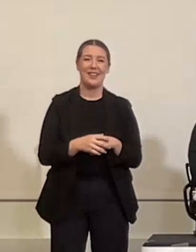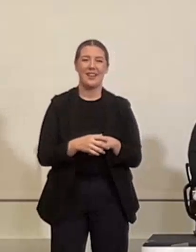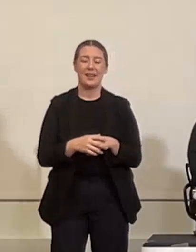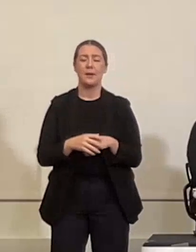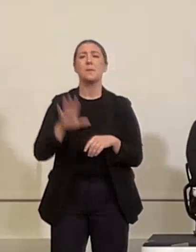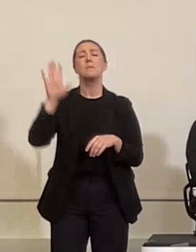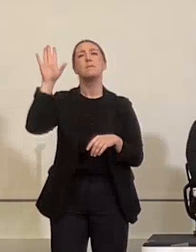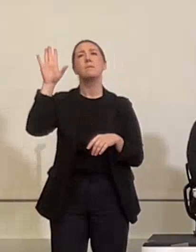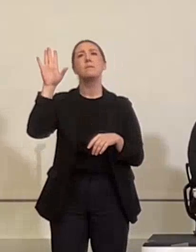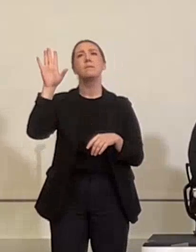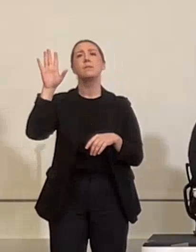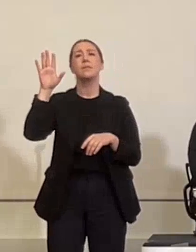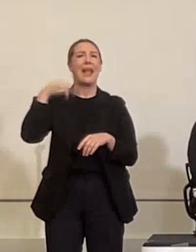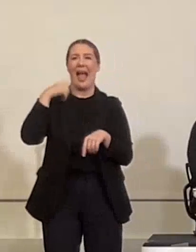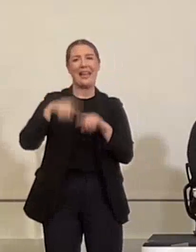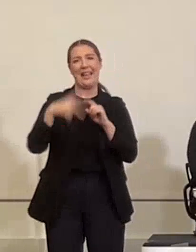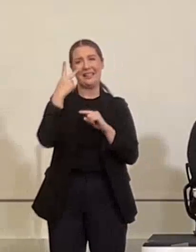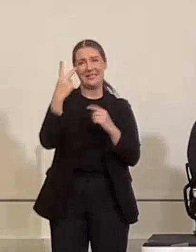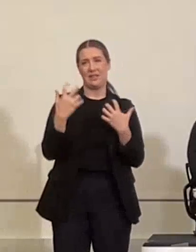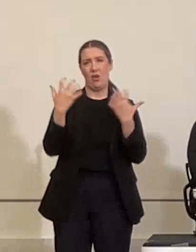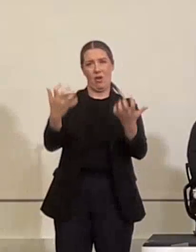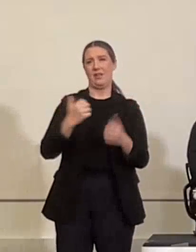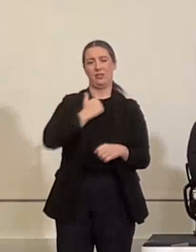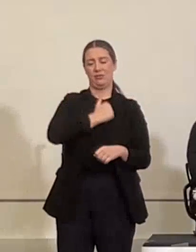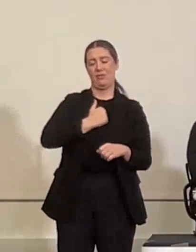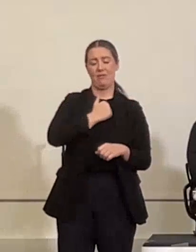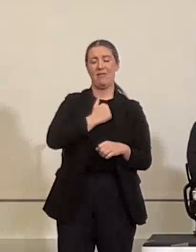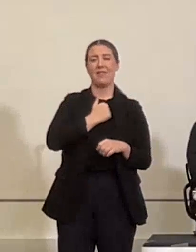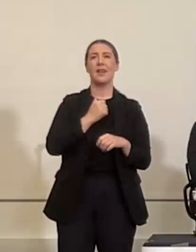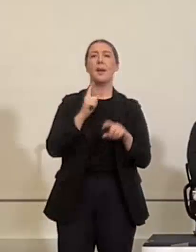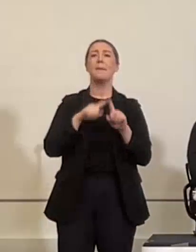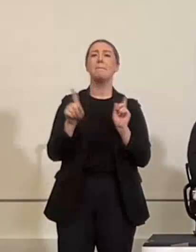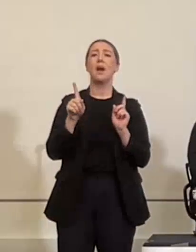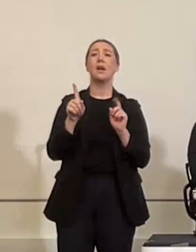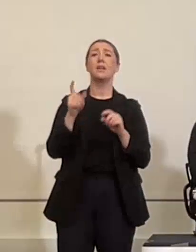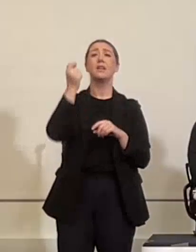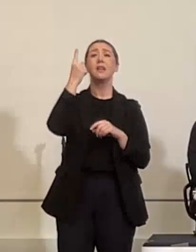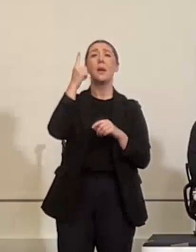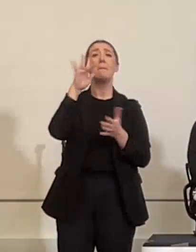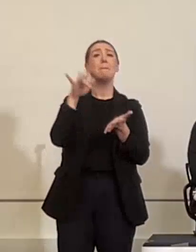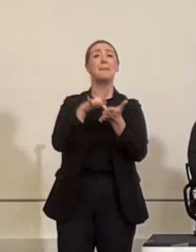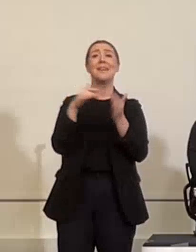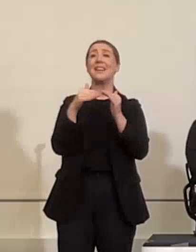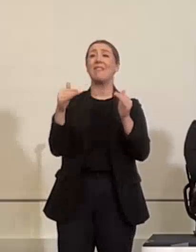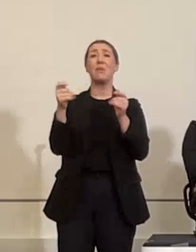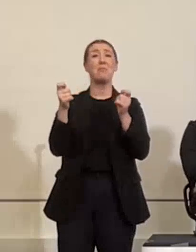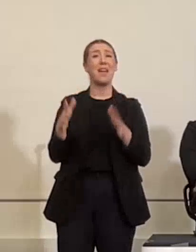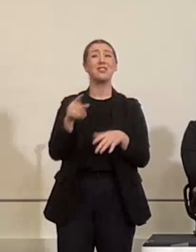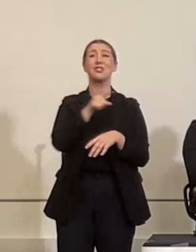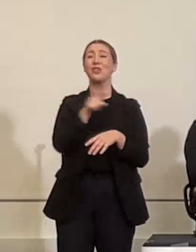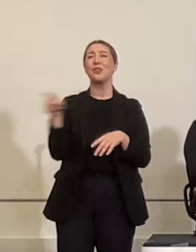I can't see the audience, sorry. But what I treat middle managers is some of them are motivated by